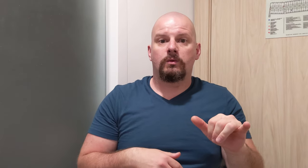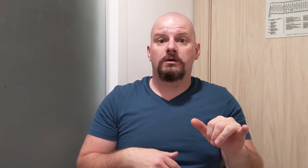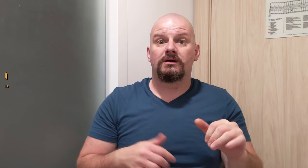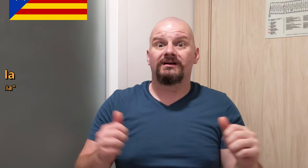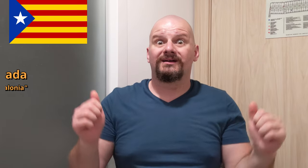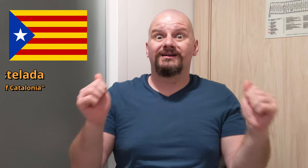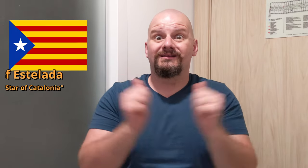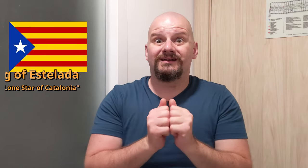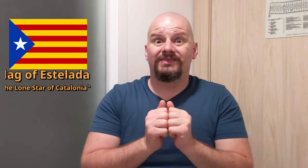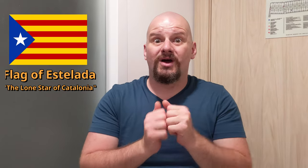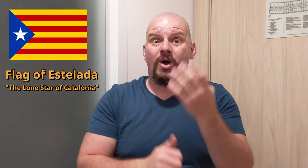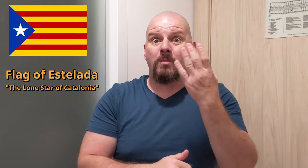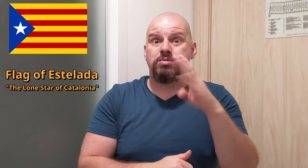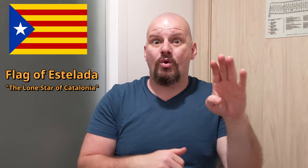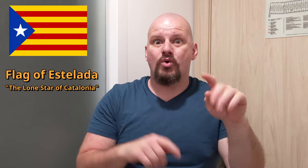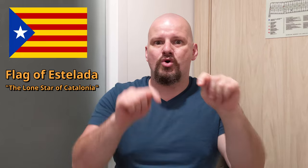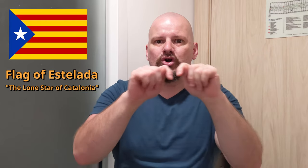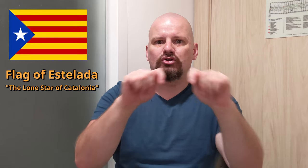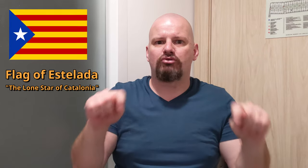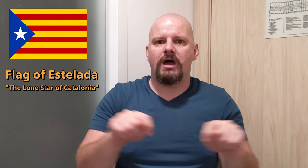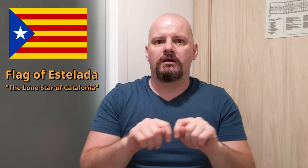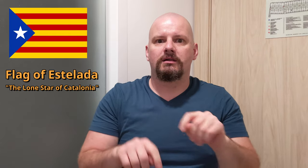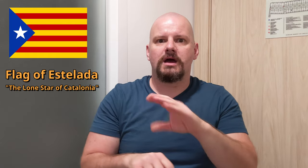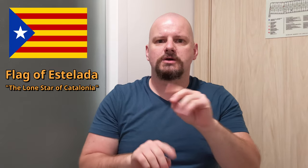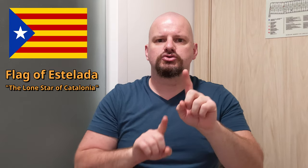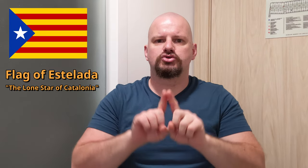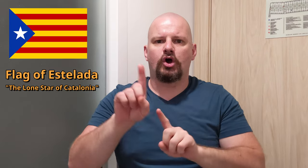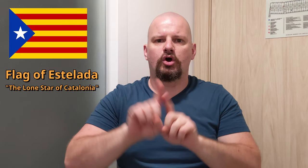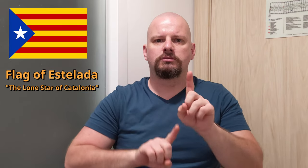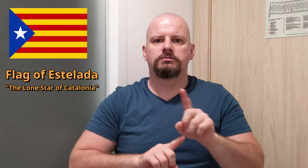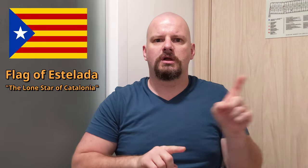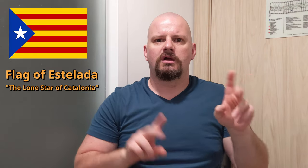WITH blue triangle and a star.